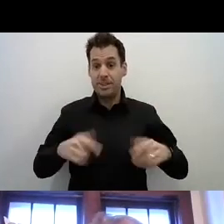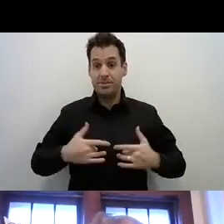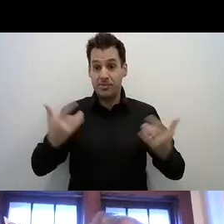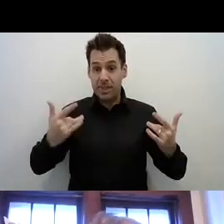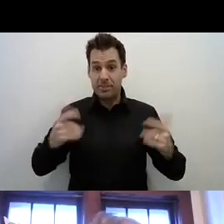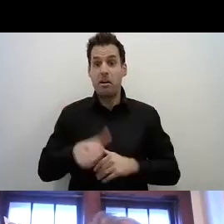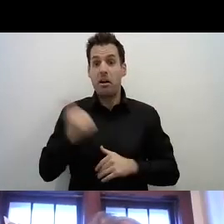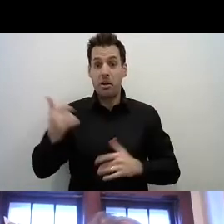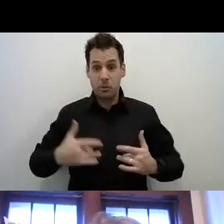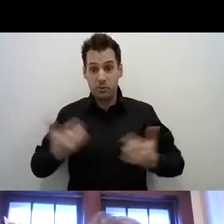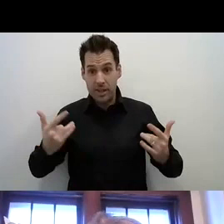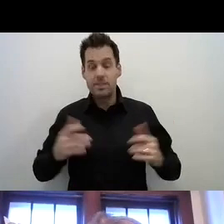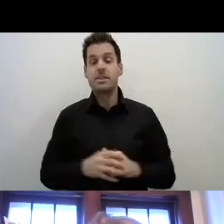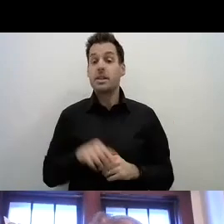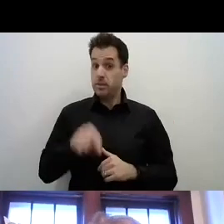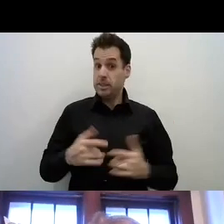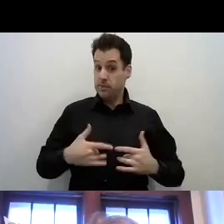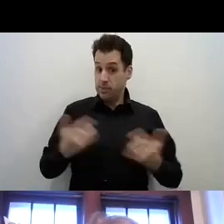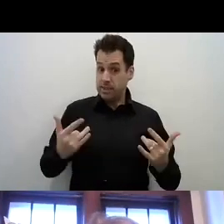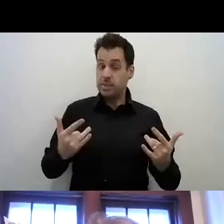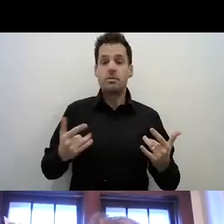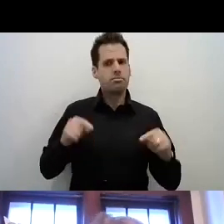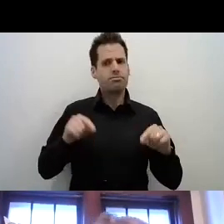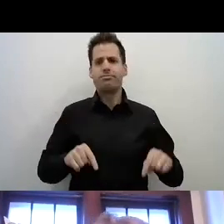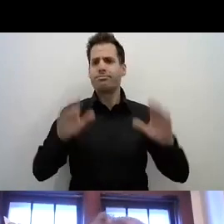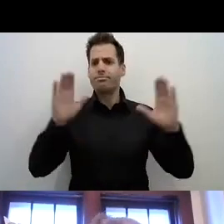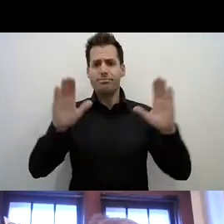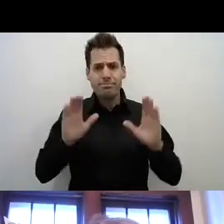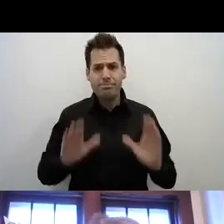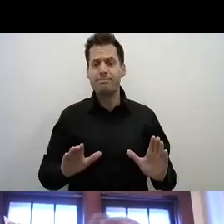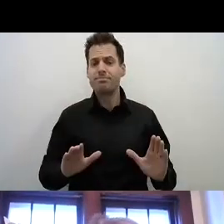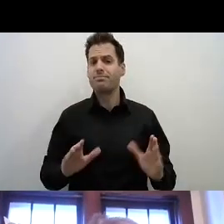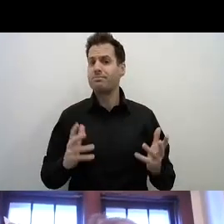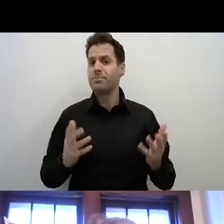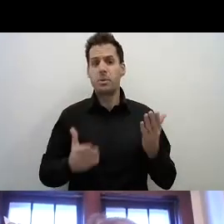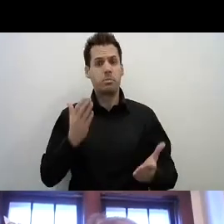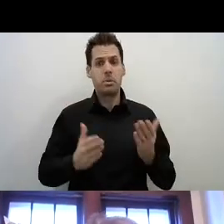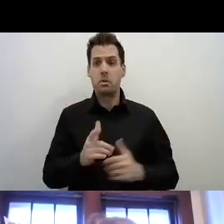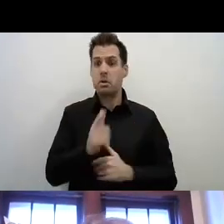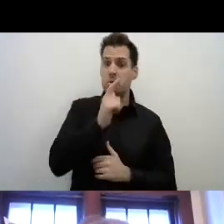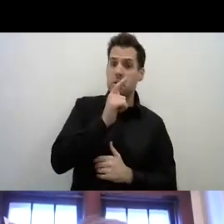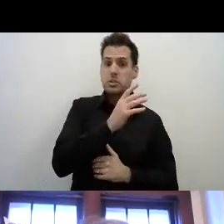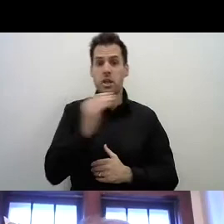today's event for instance would make a great uh lunch and learn in your organization and could